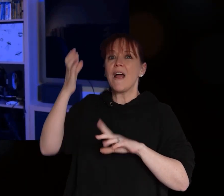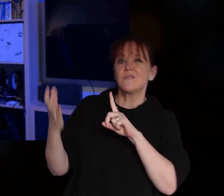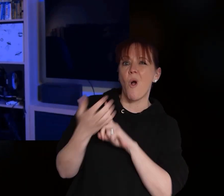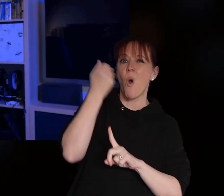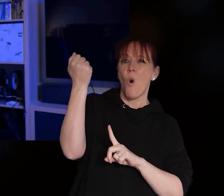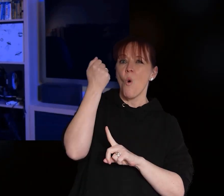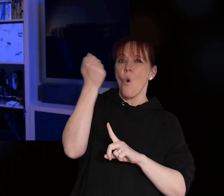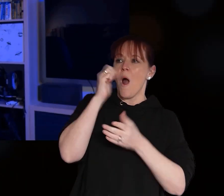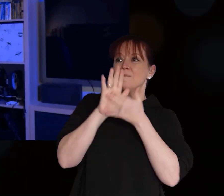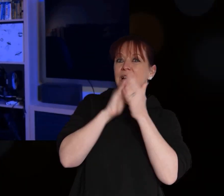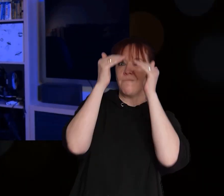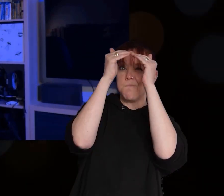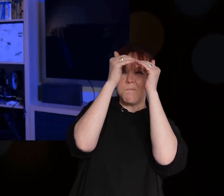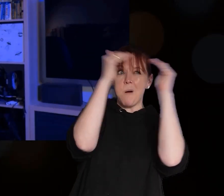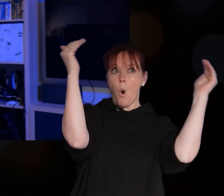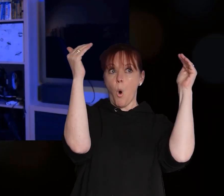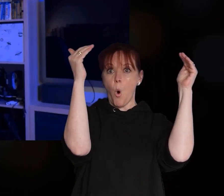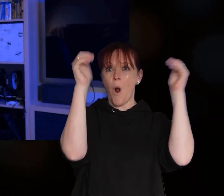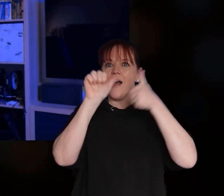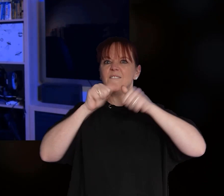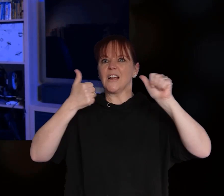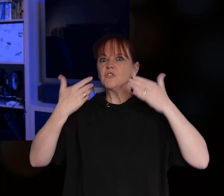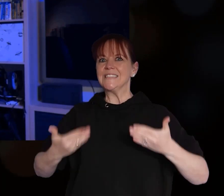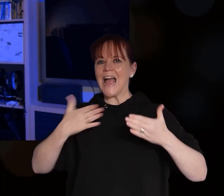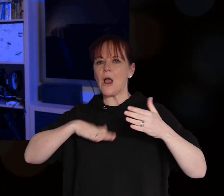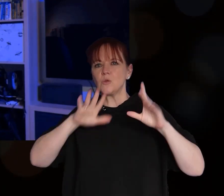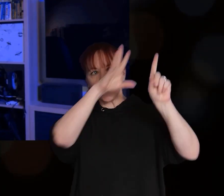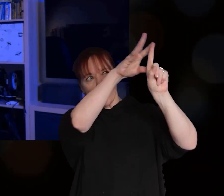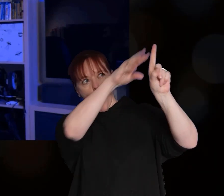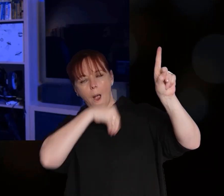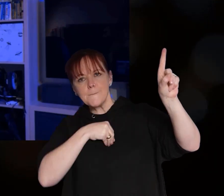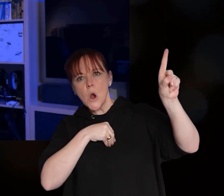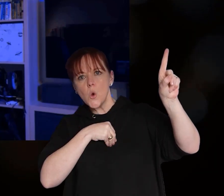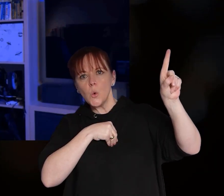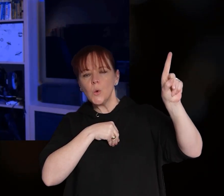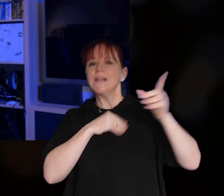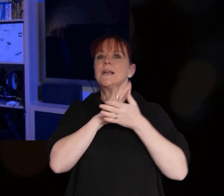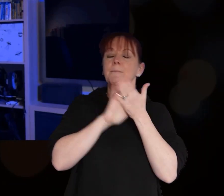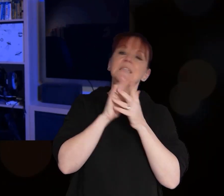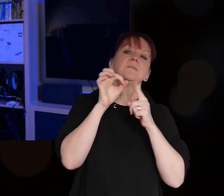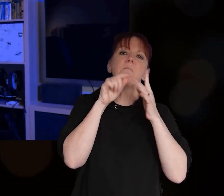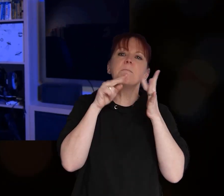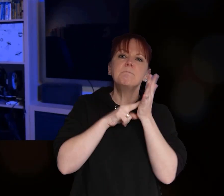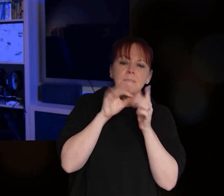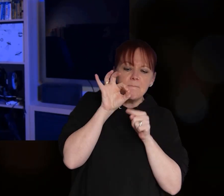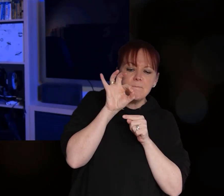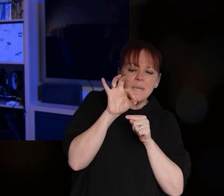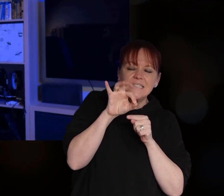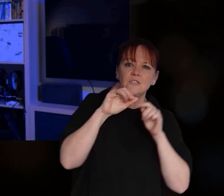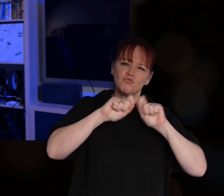and the rest of the industry to live up to. The Memory Shards feature that lets you pin little screenshots to the map has enormous cognitive benefits.